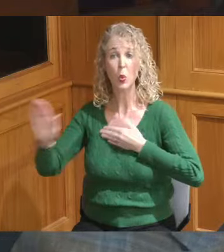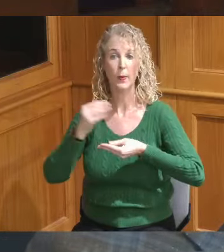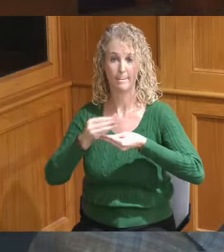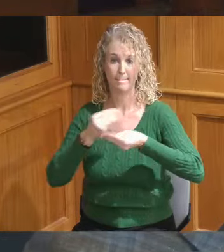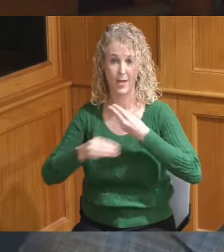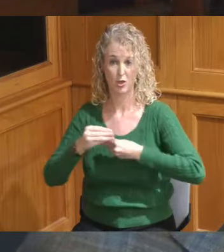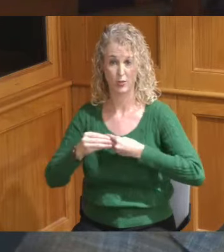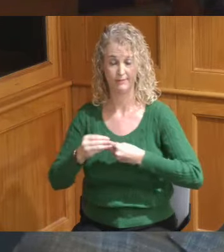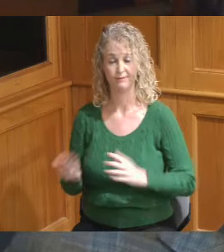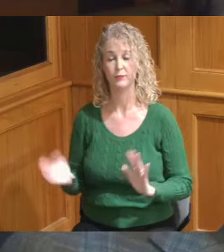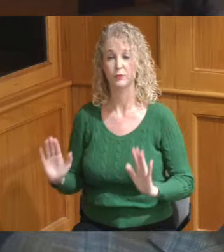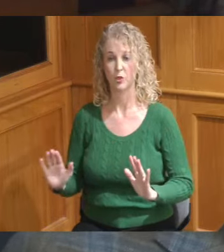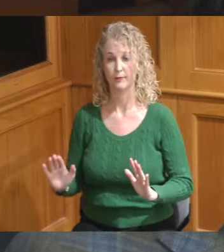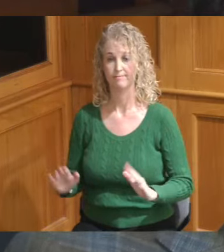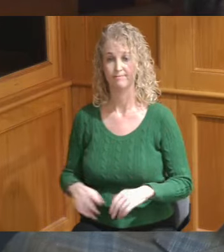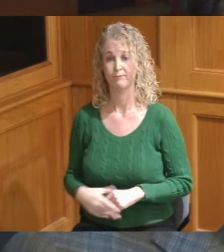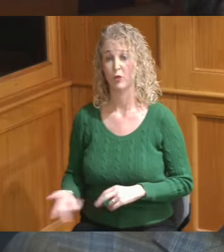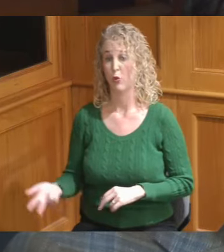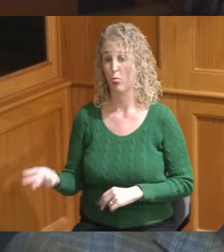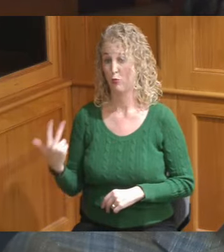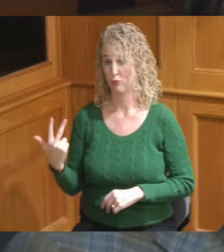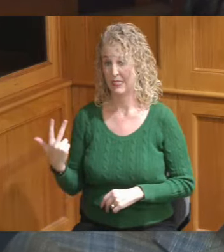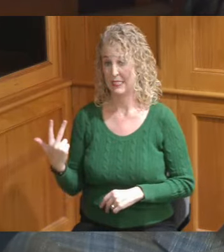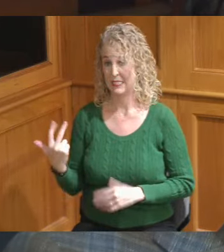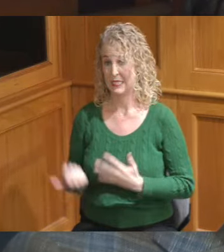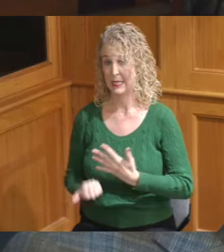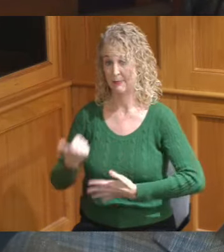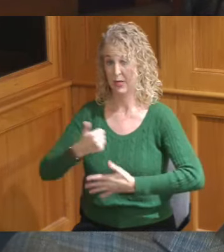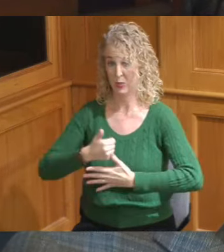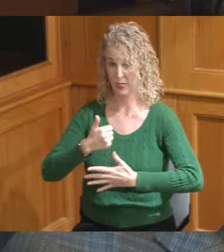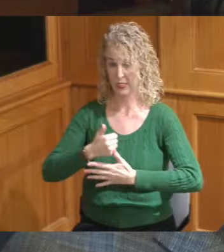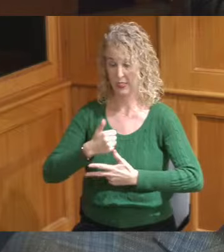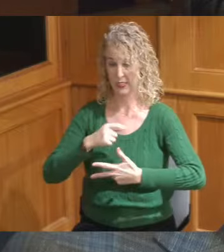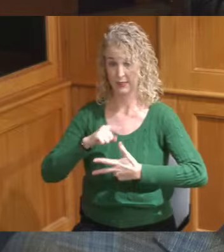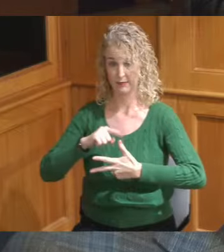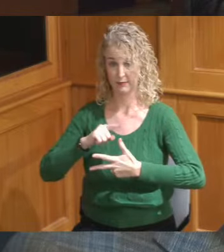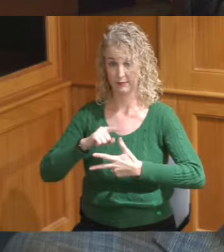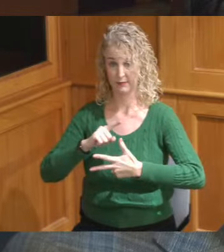there were three things that came into mind based on what they said. and these would be people also